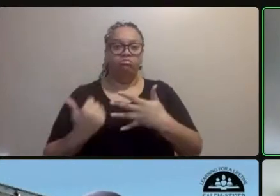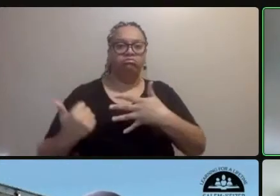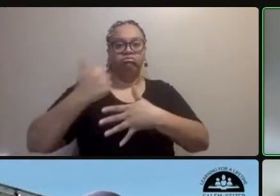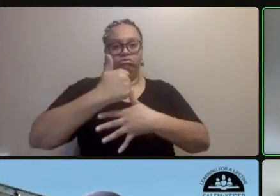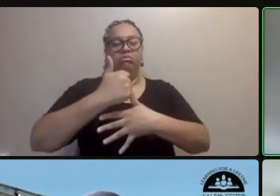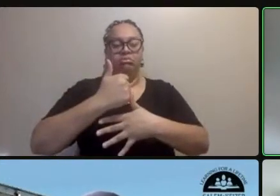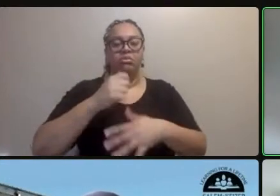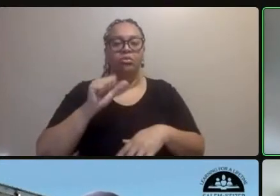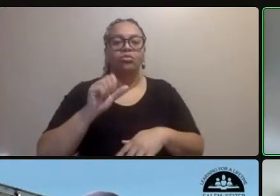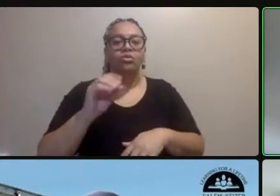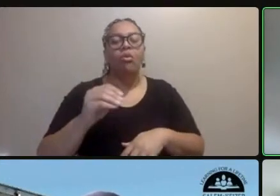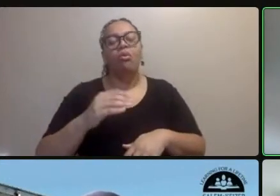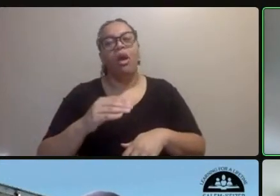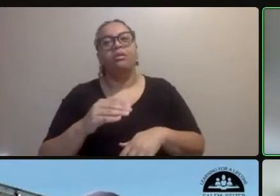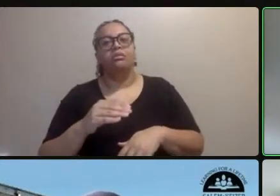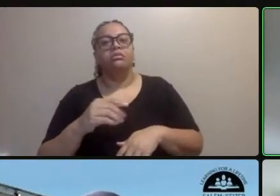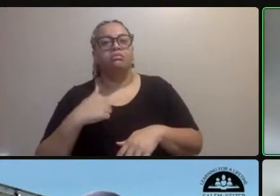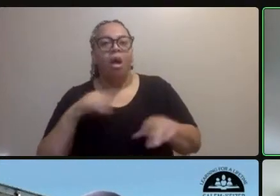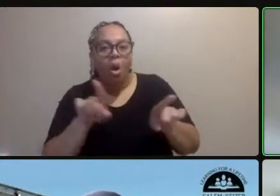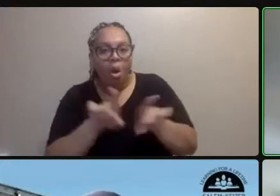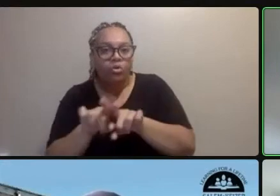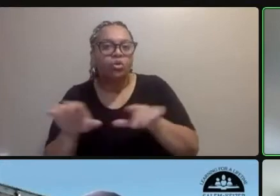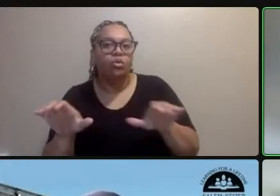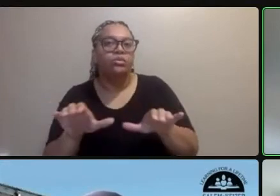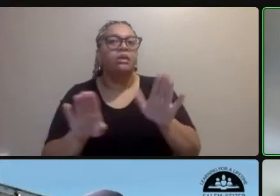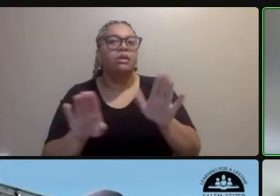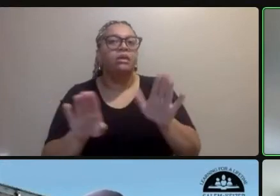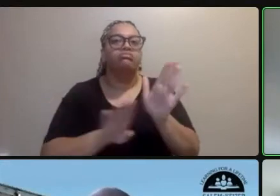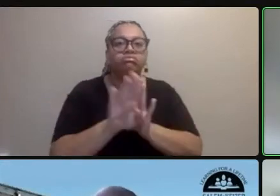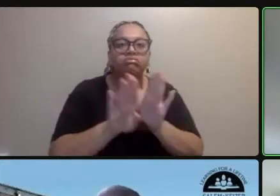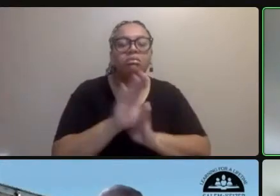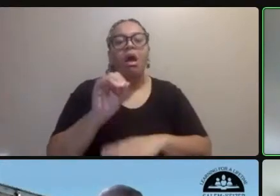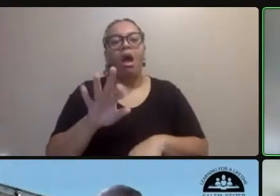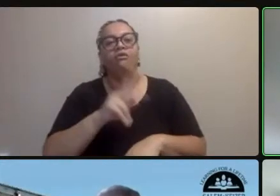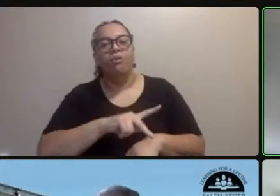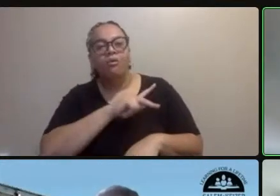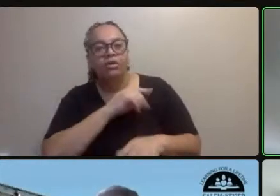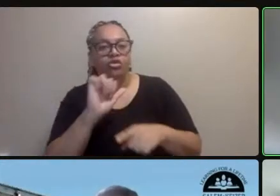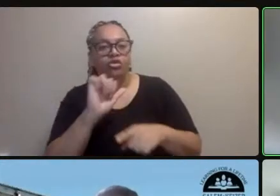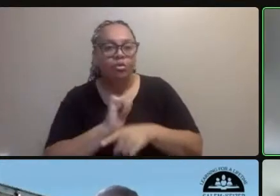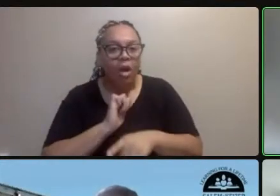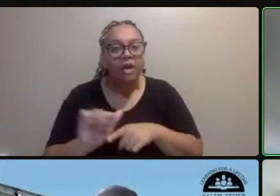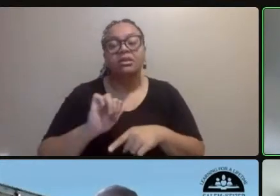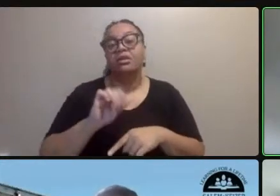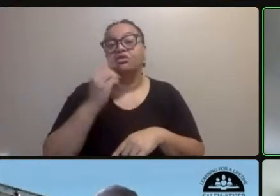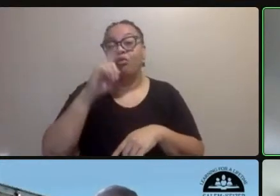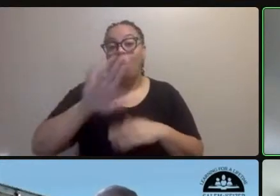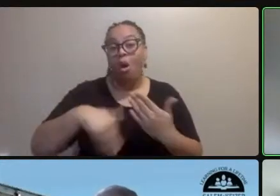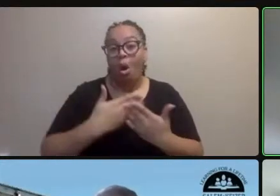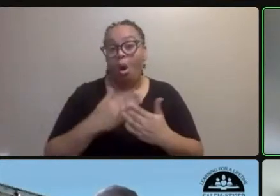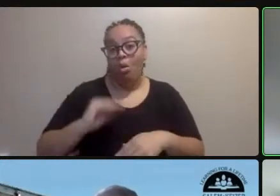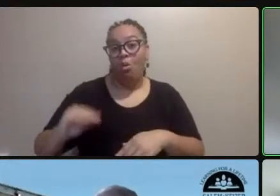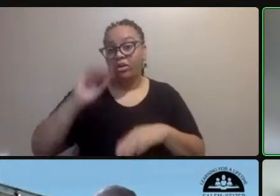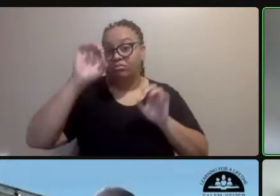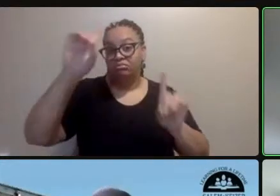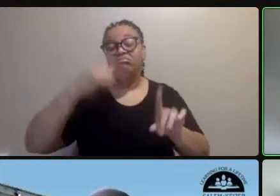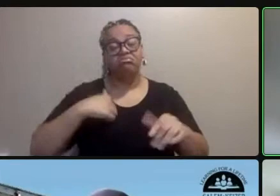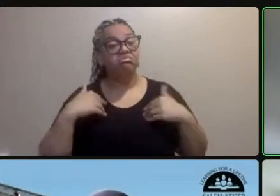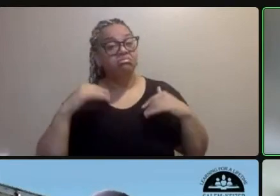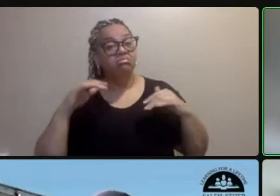THANK YOU. AS A PREVIOUS SUPERINTENDENT AND THE CURRENT STATE AGENCY